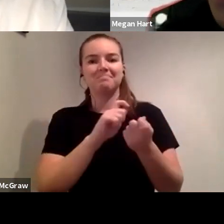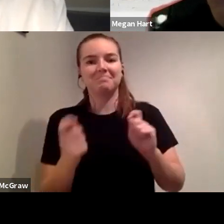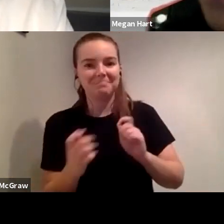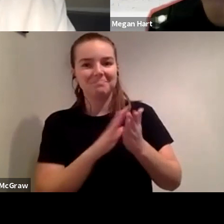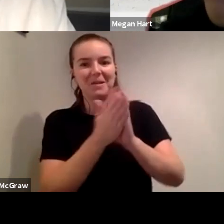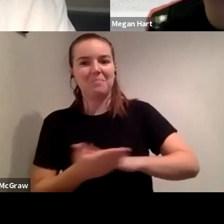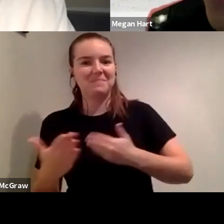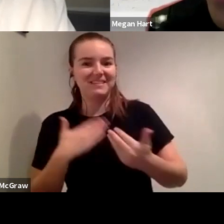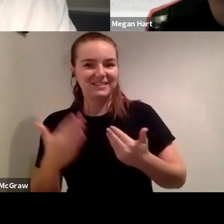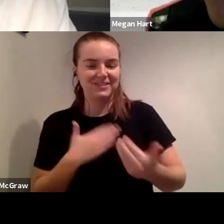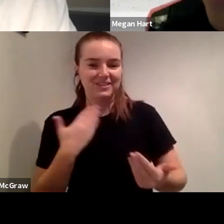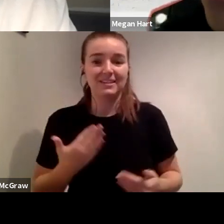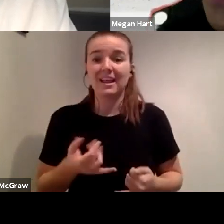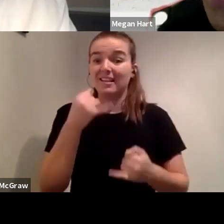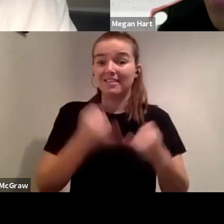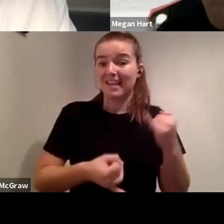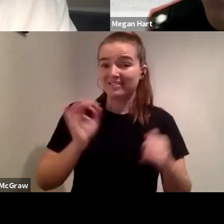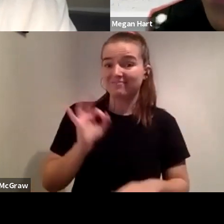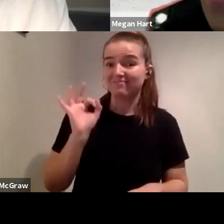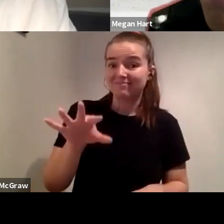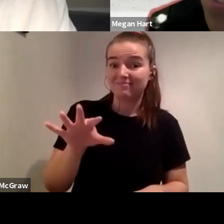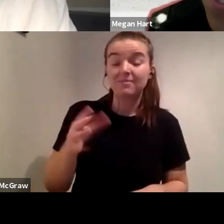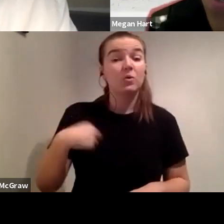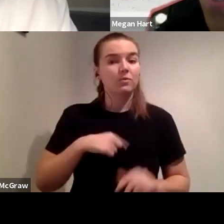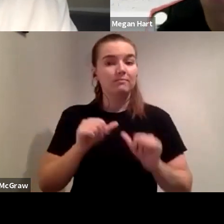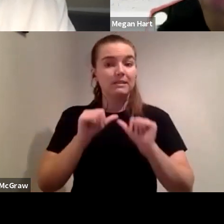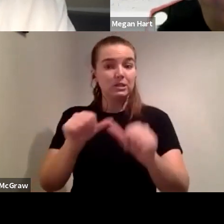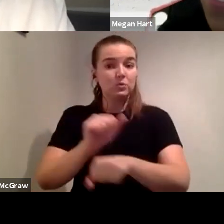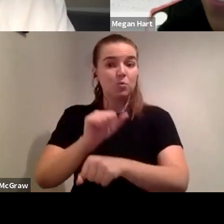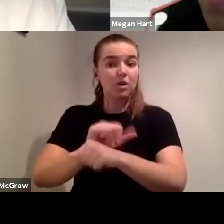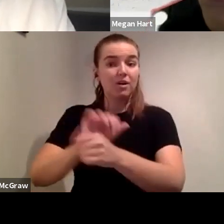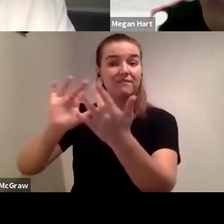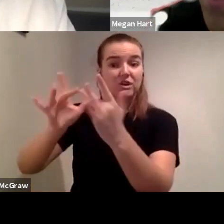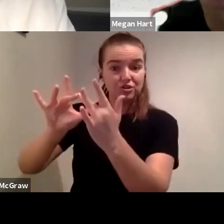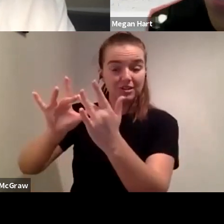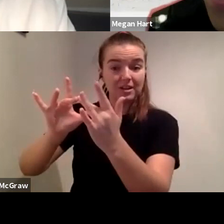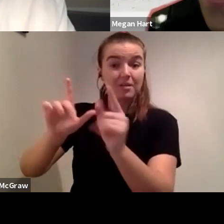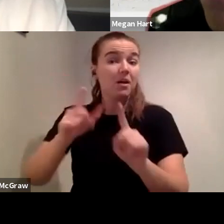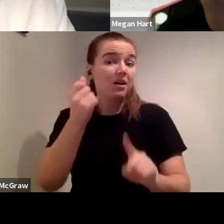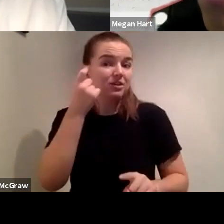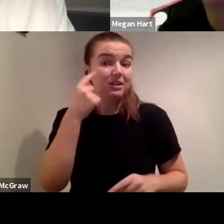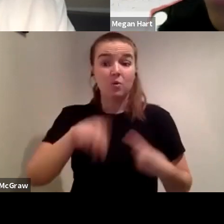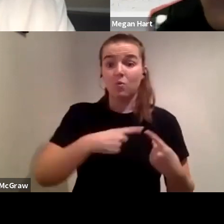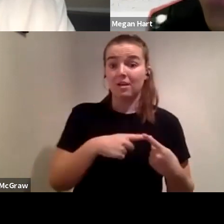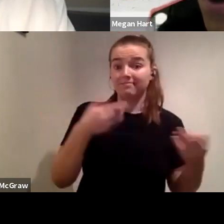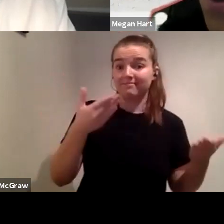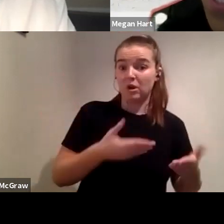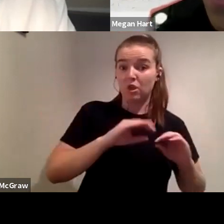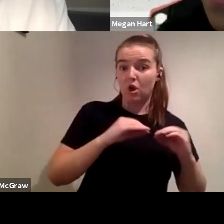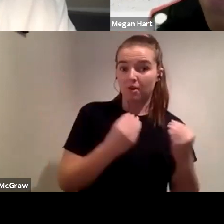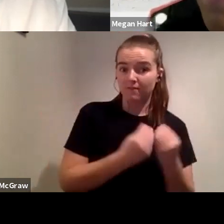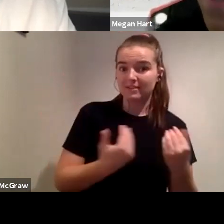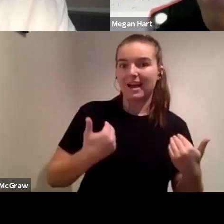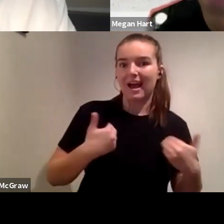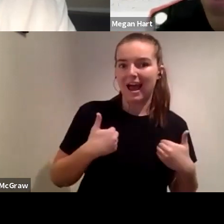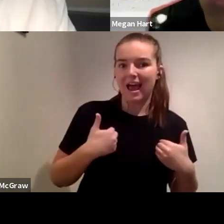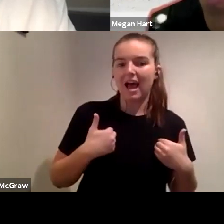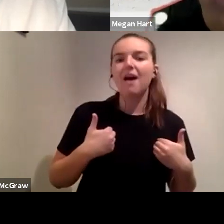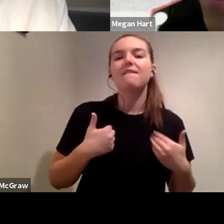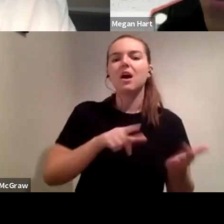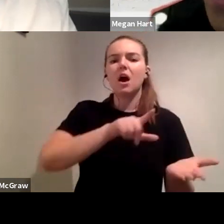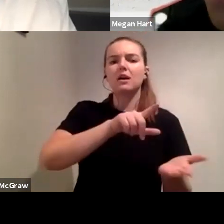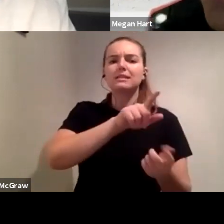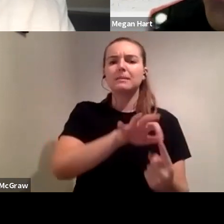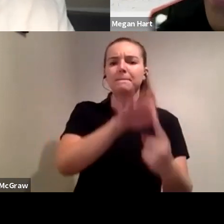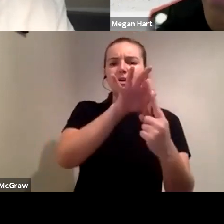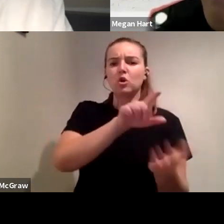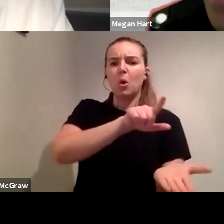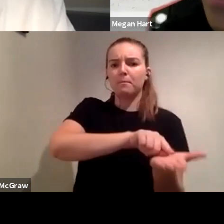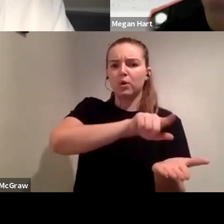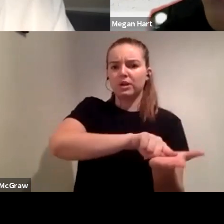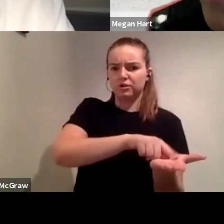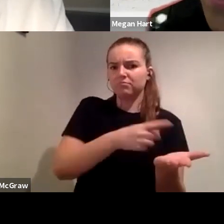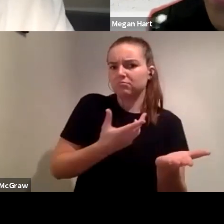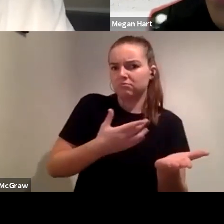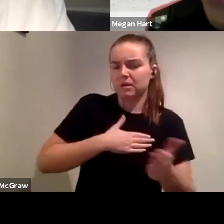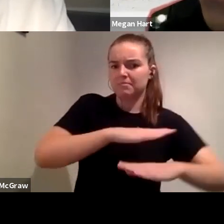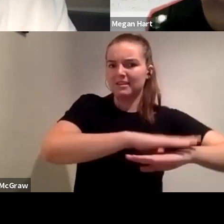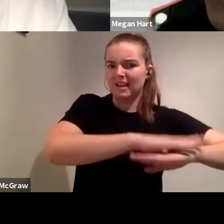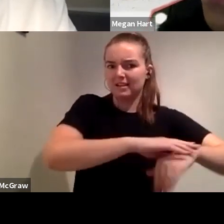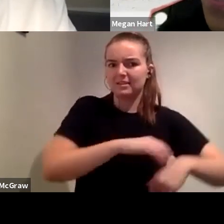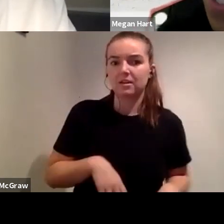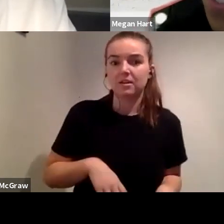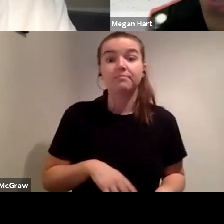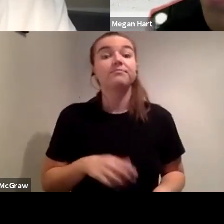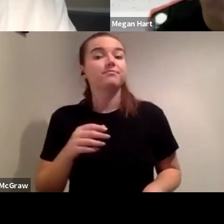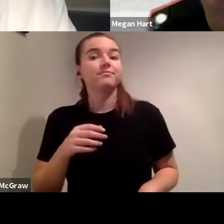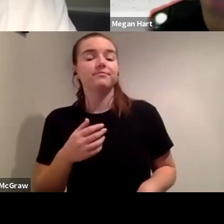Those are some things that I find that make my job easier.